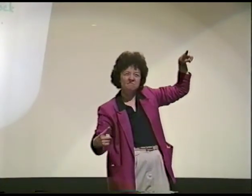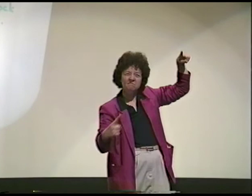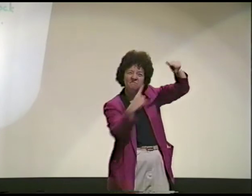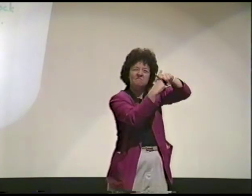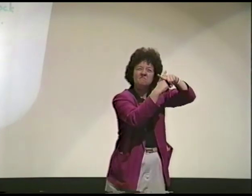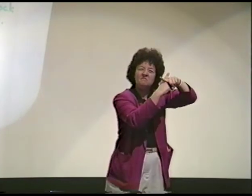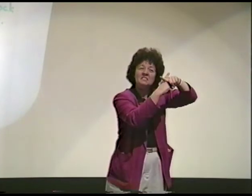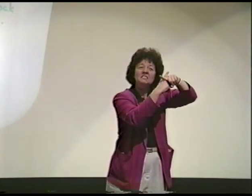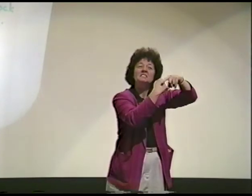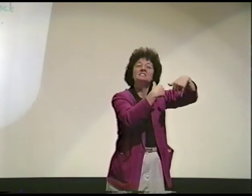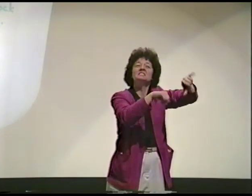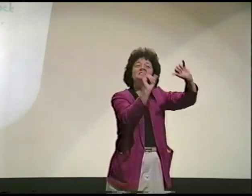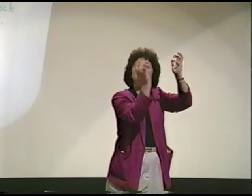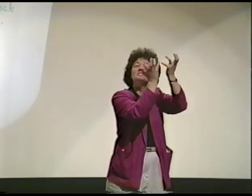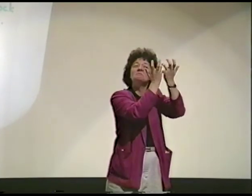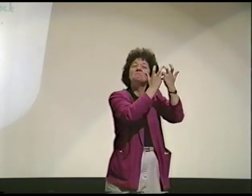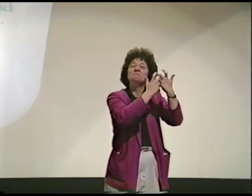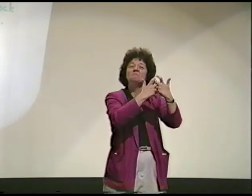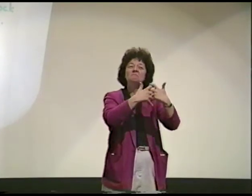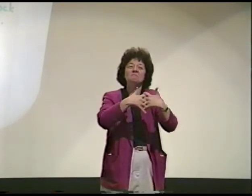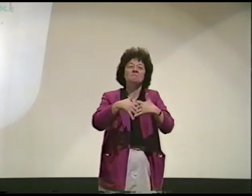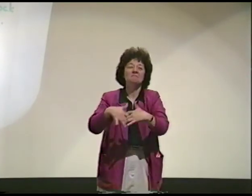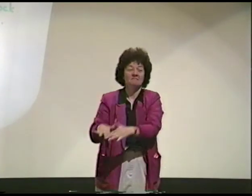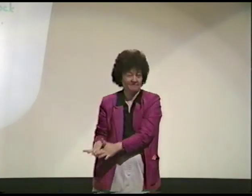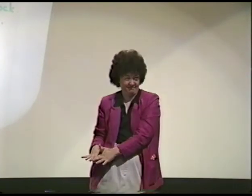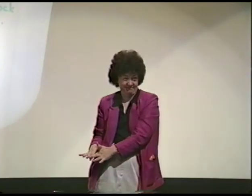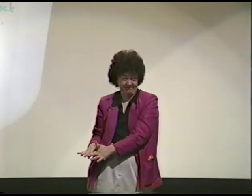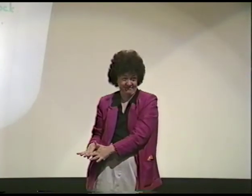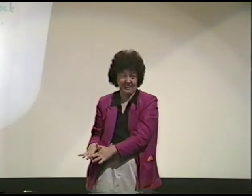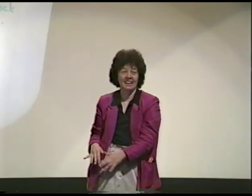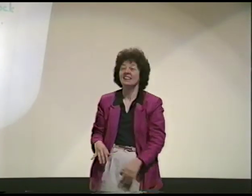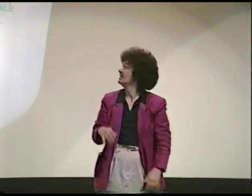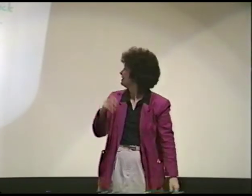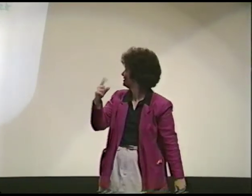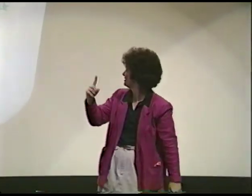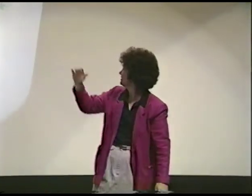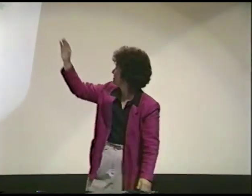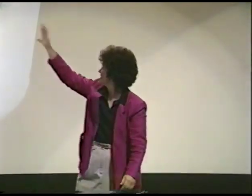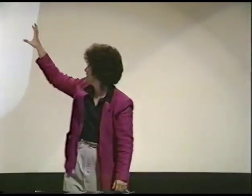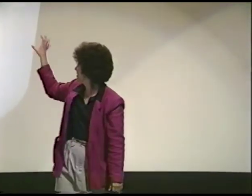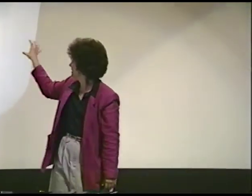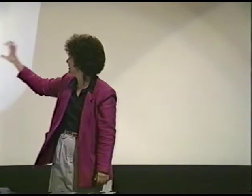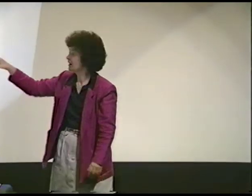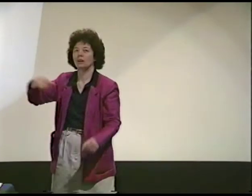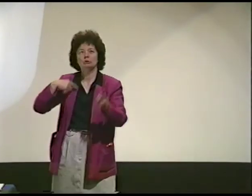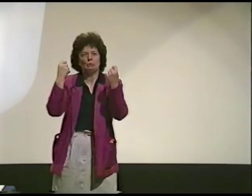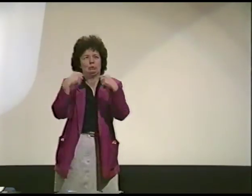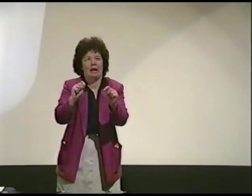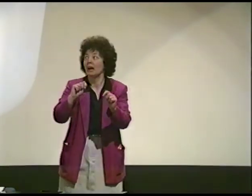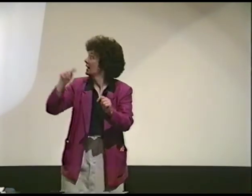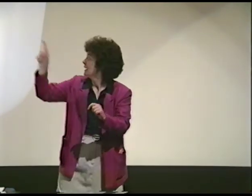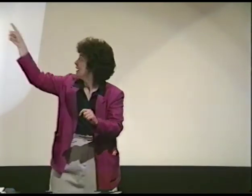upon the ocean, both conflict, yet both blend. OK, now you see the way the standards